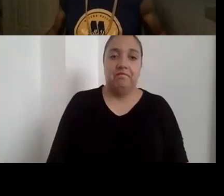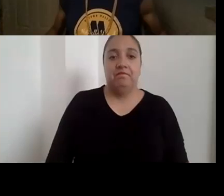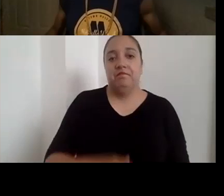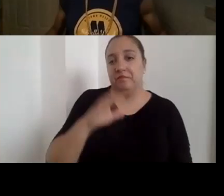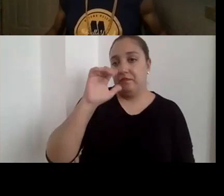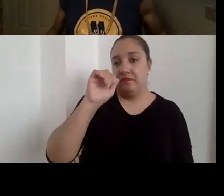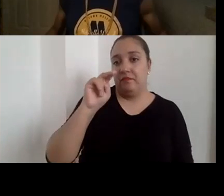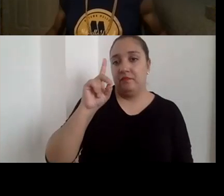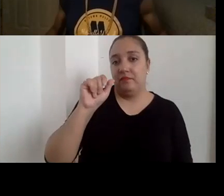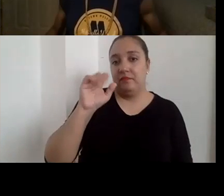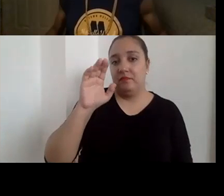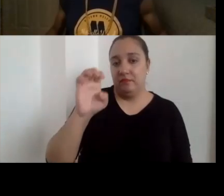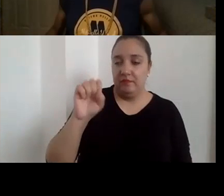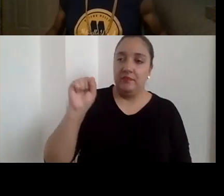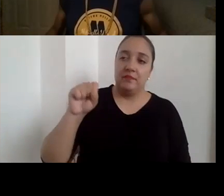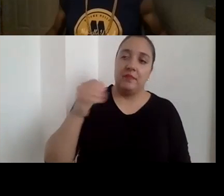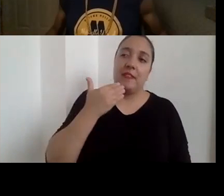Leal?